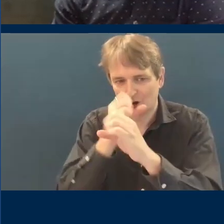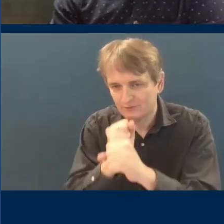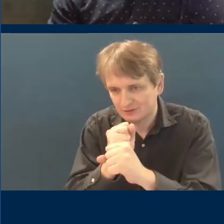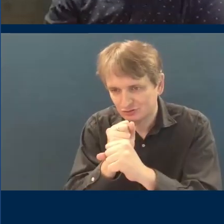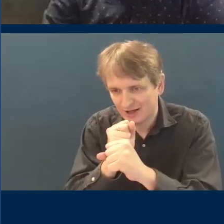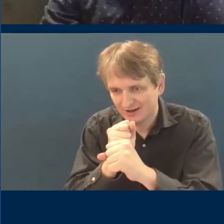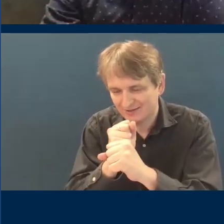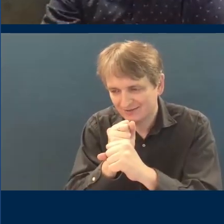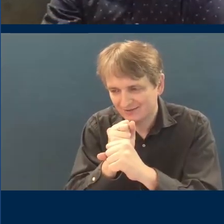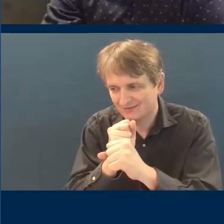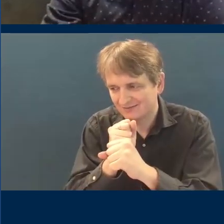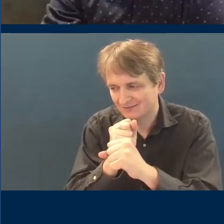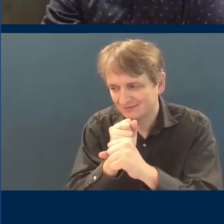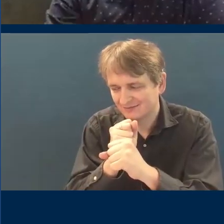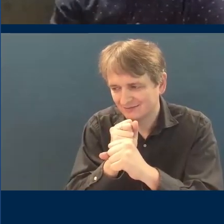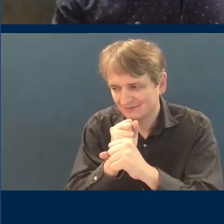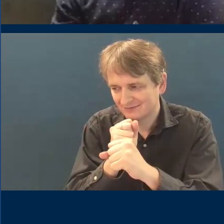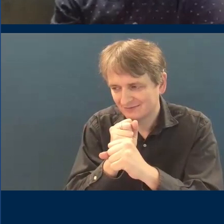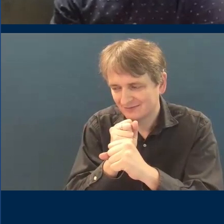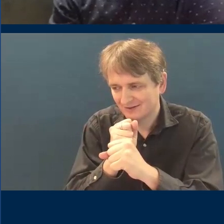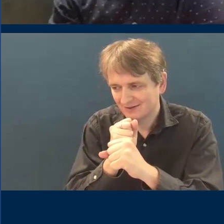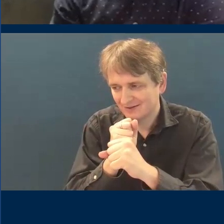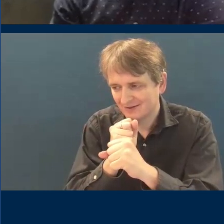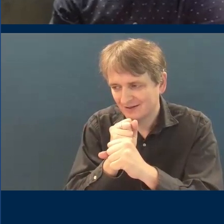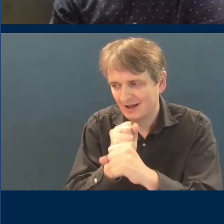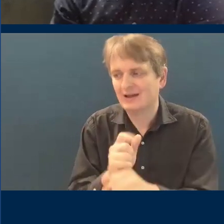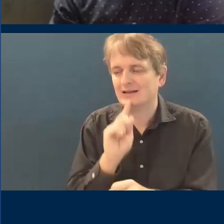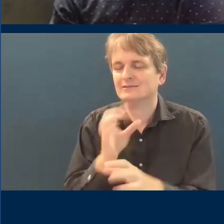So for more privacy and more security. turn that feature off